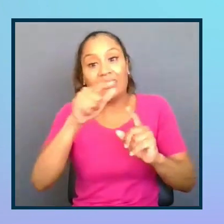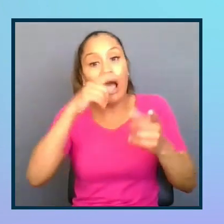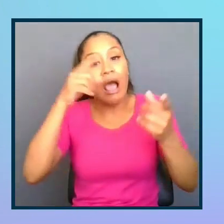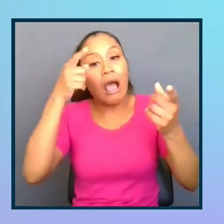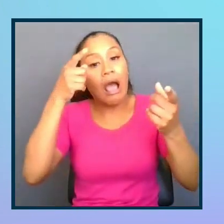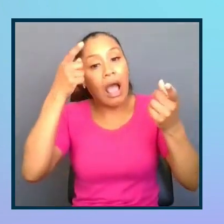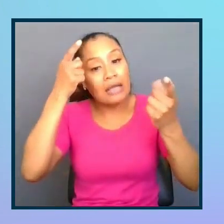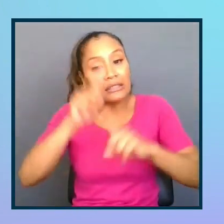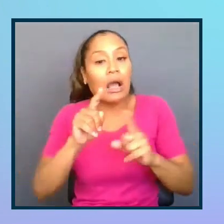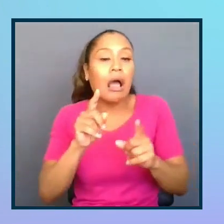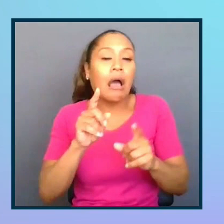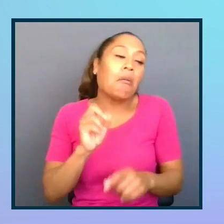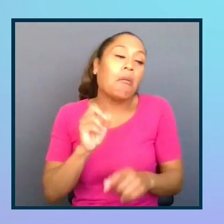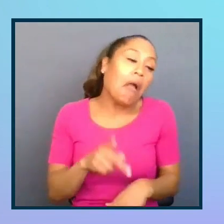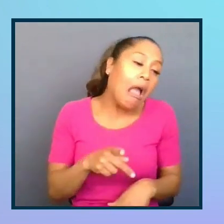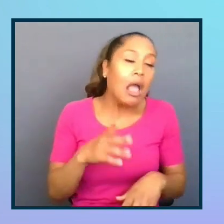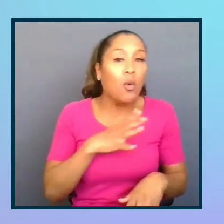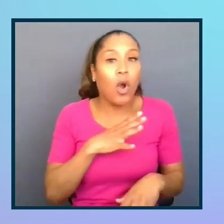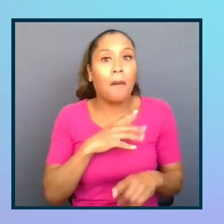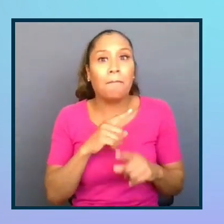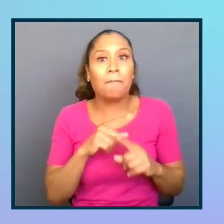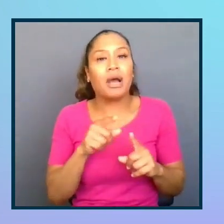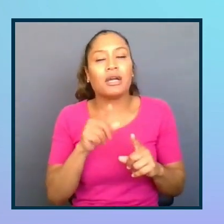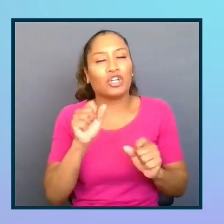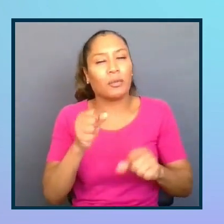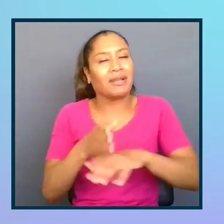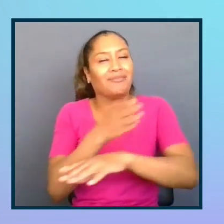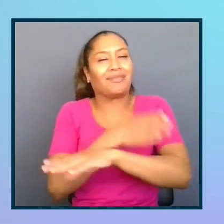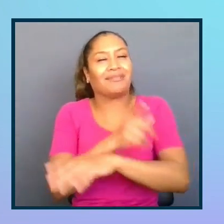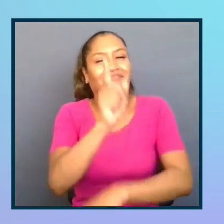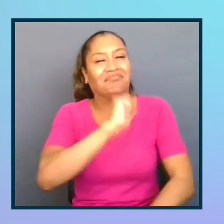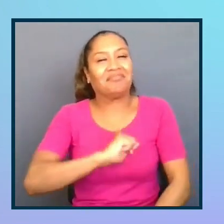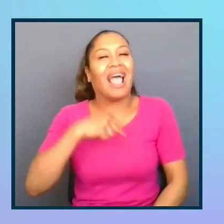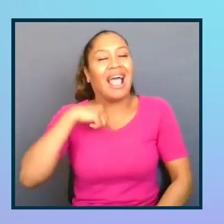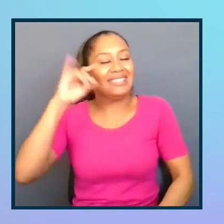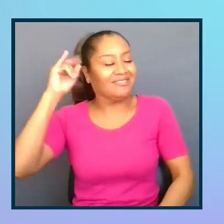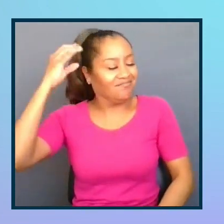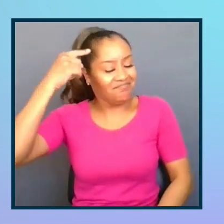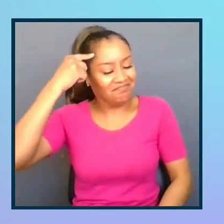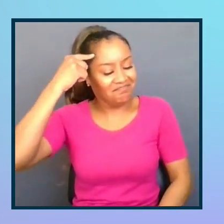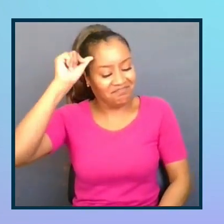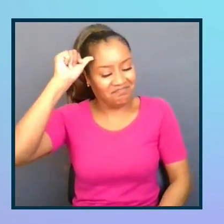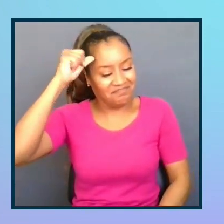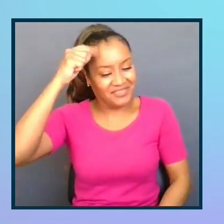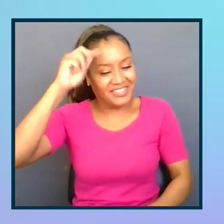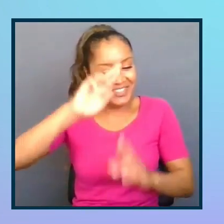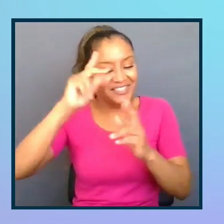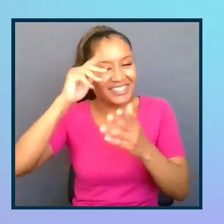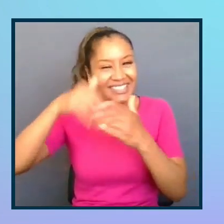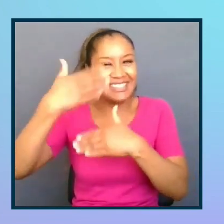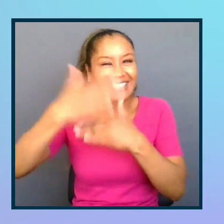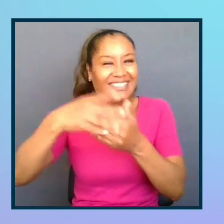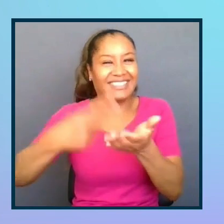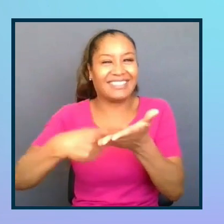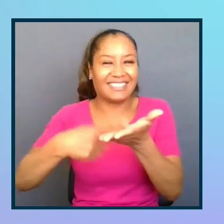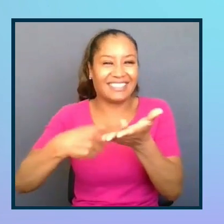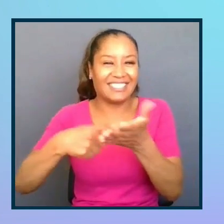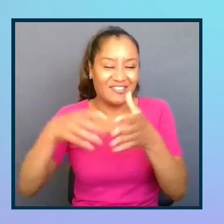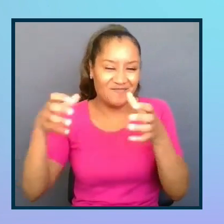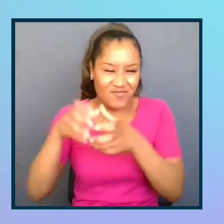but they're perhaps not as great as they could be. So I've made a note of that one and feed that into the next discussions when we look at that component.